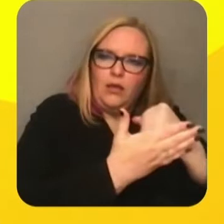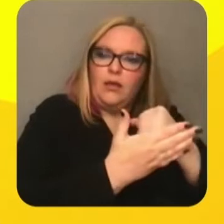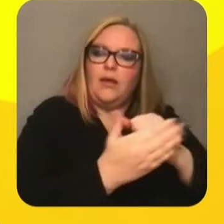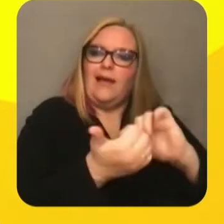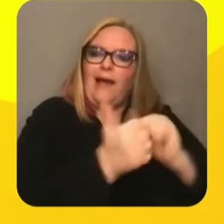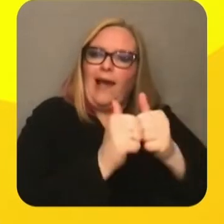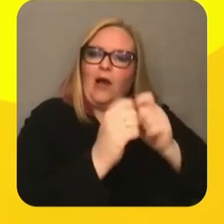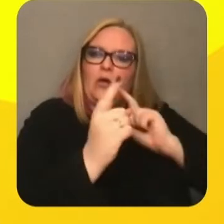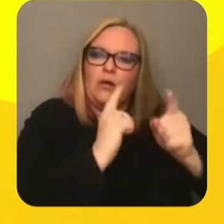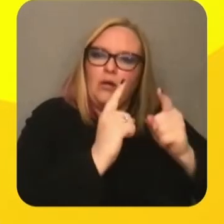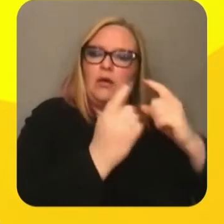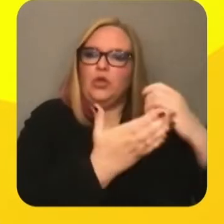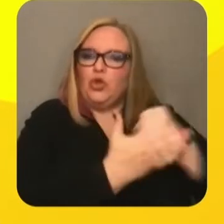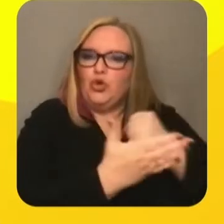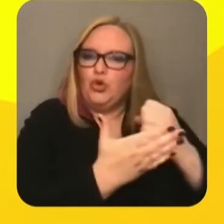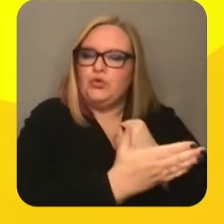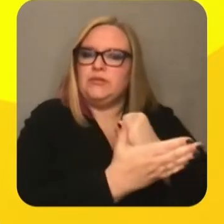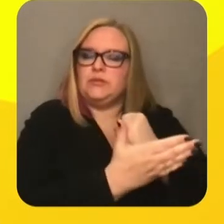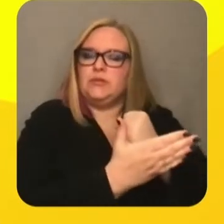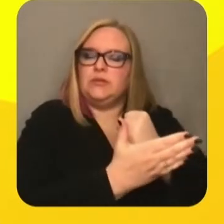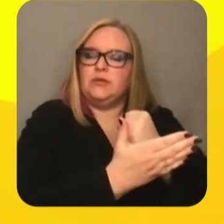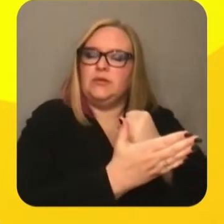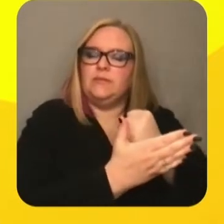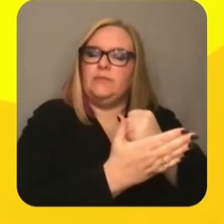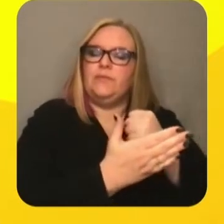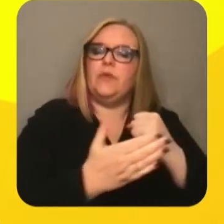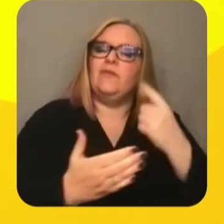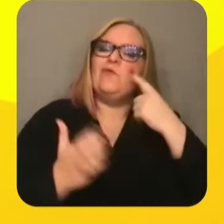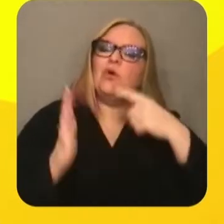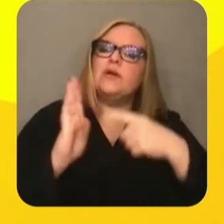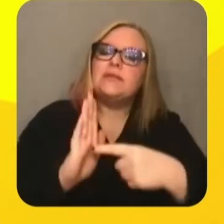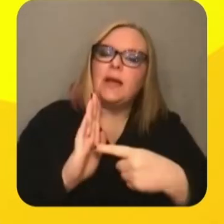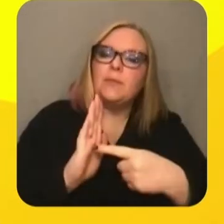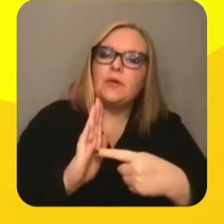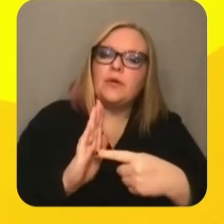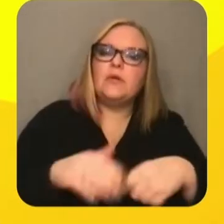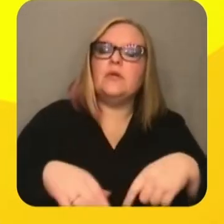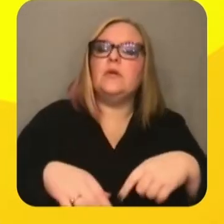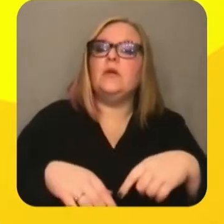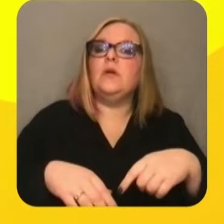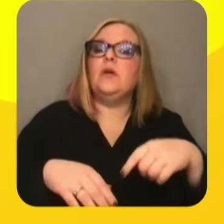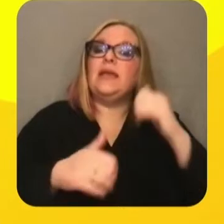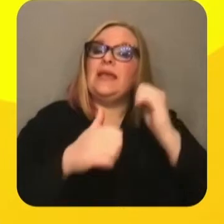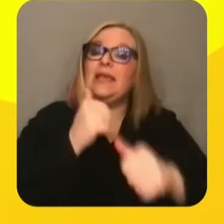And like, for example, every single request for self-identified